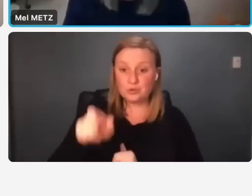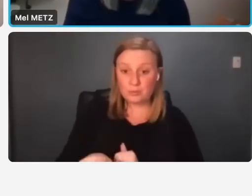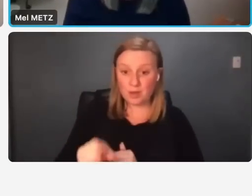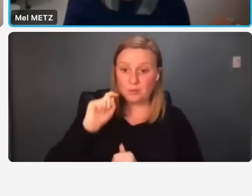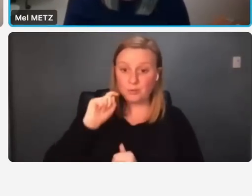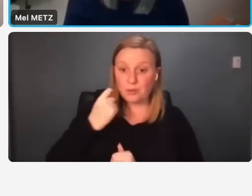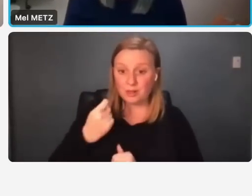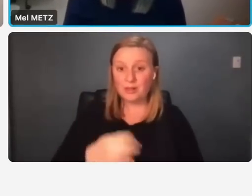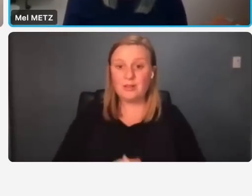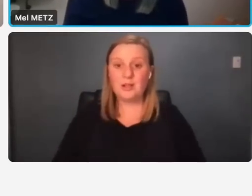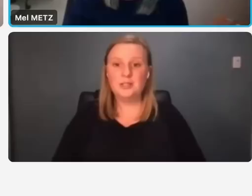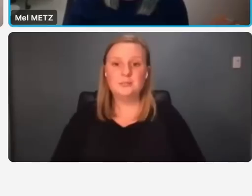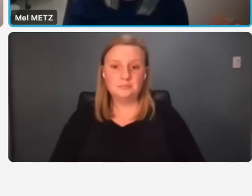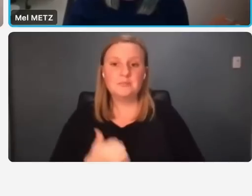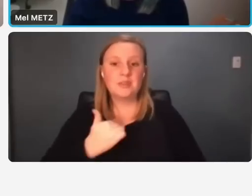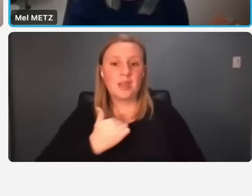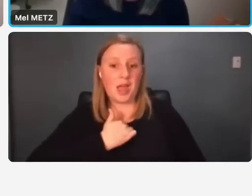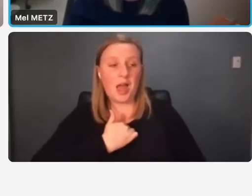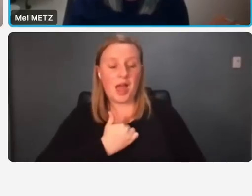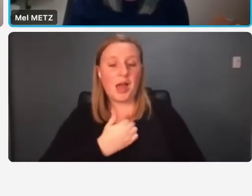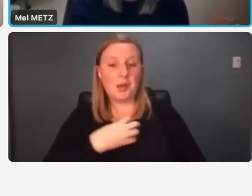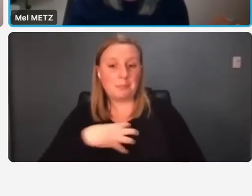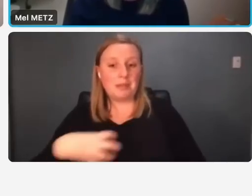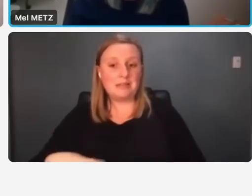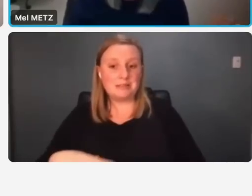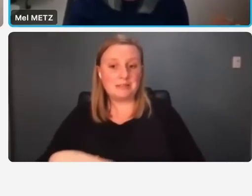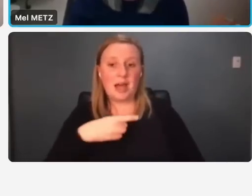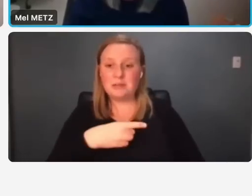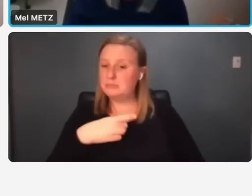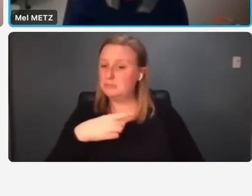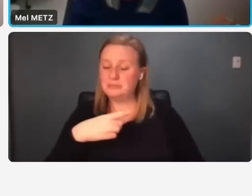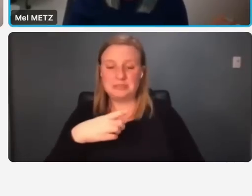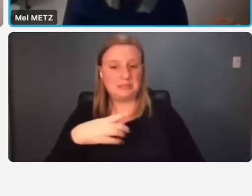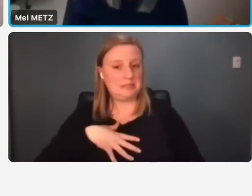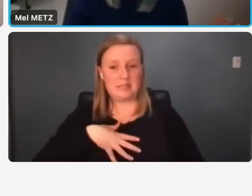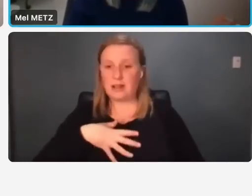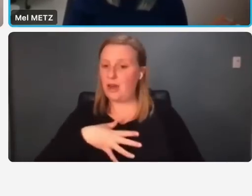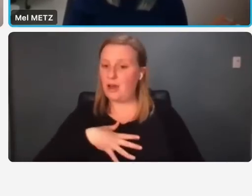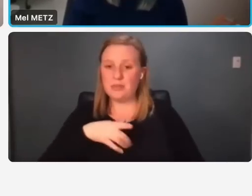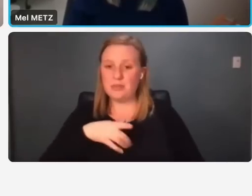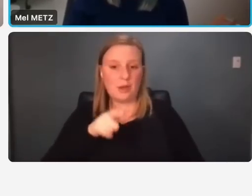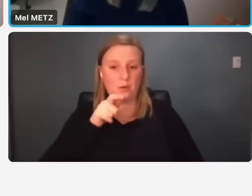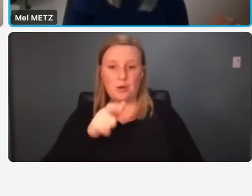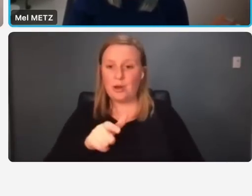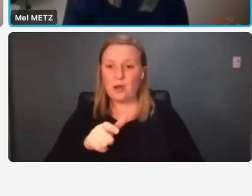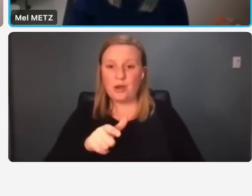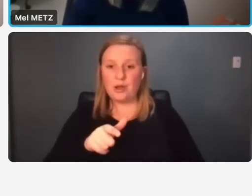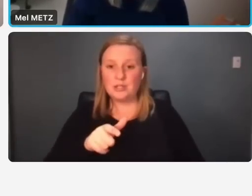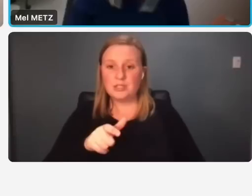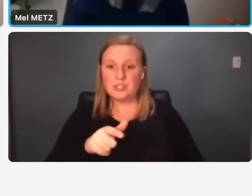If it's up to our Minister I would say definitely not. She's not a fan of that term and tells us every